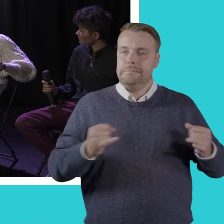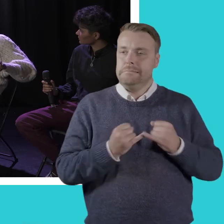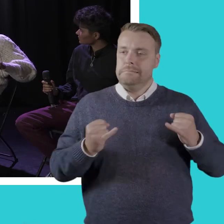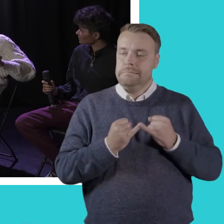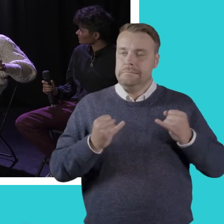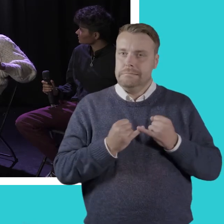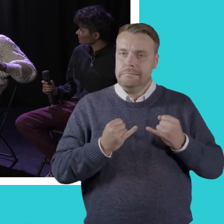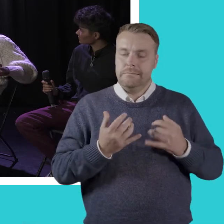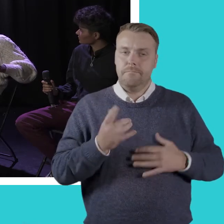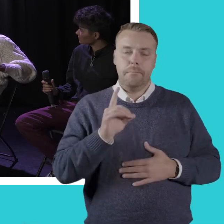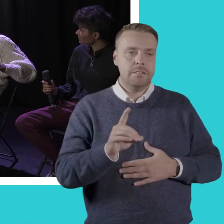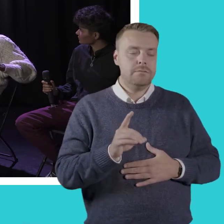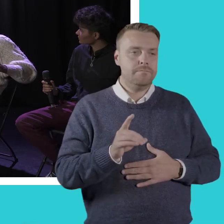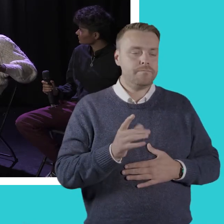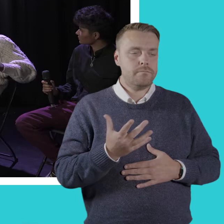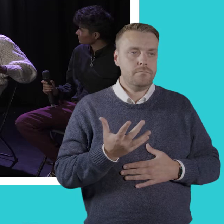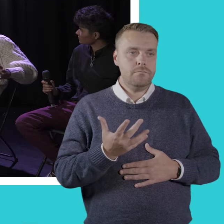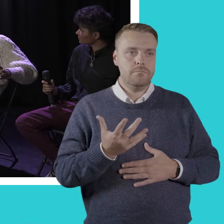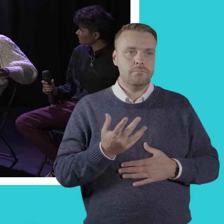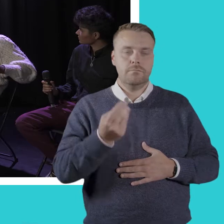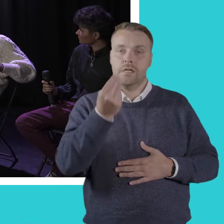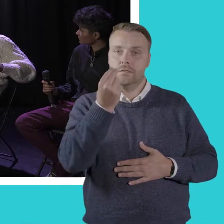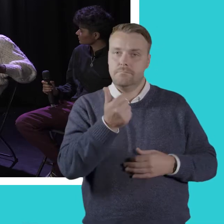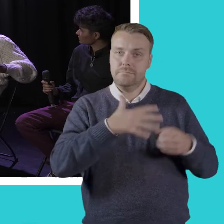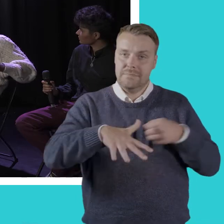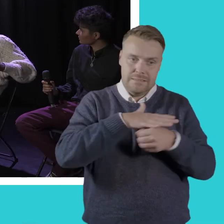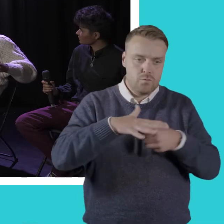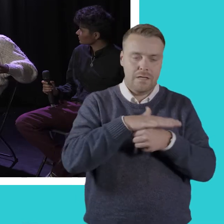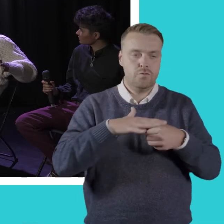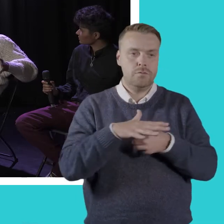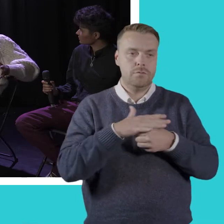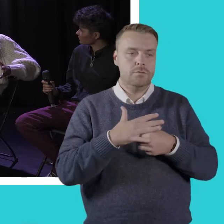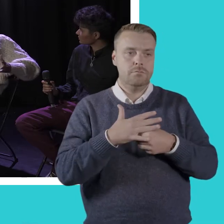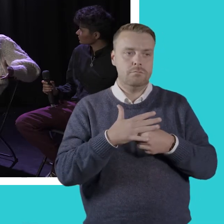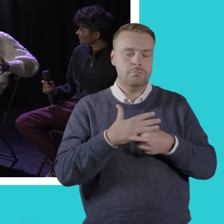sort of idea but I think within certain parameters and I guess when there is a kind of mutual respect